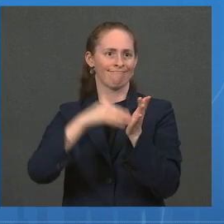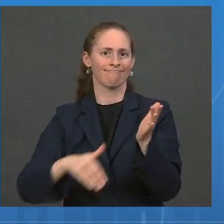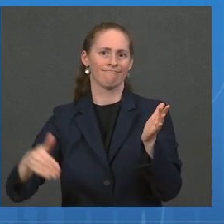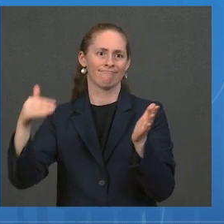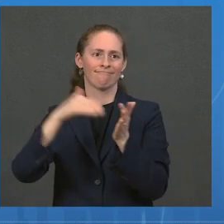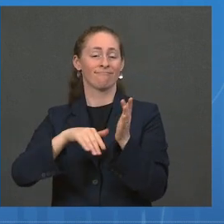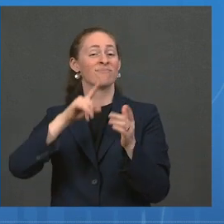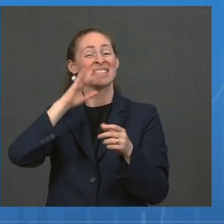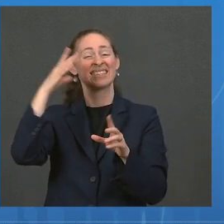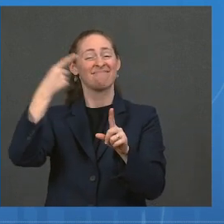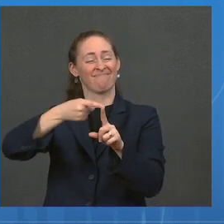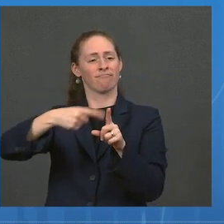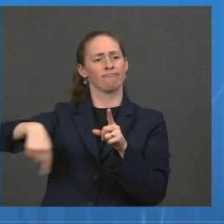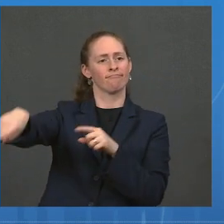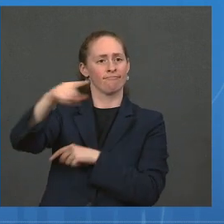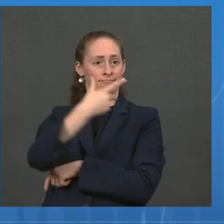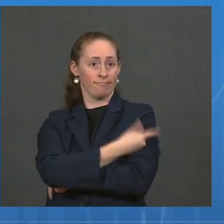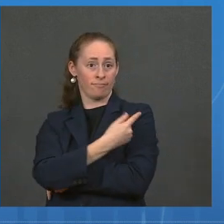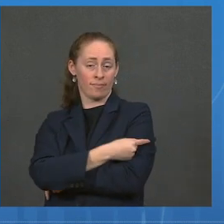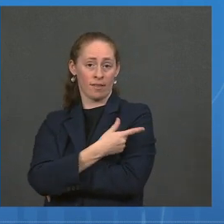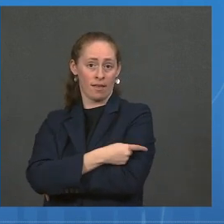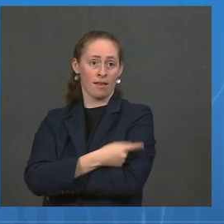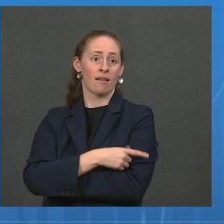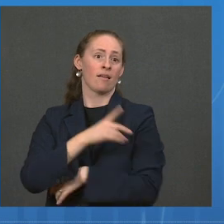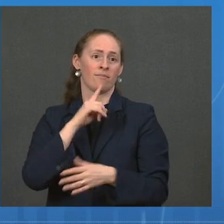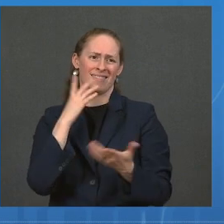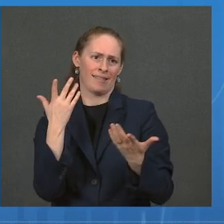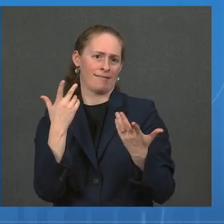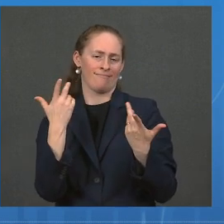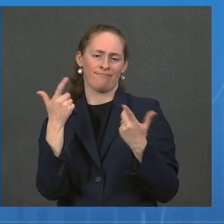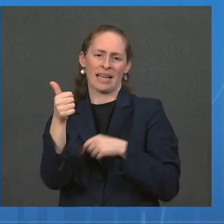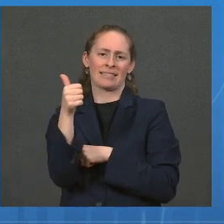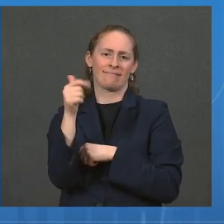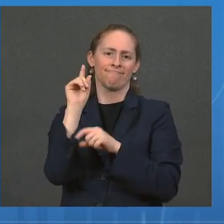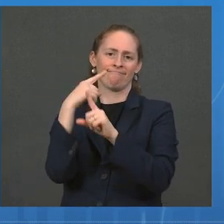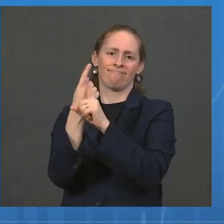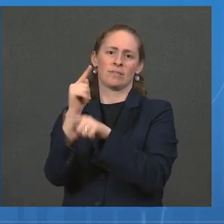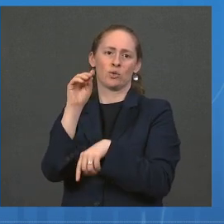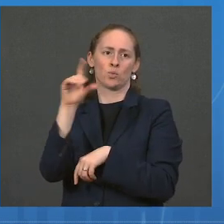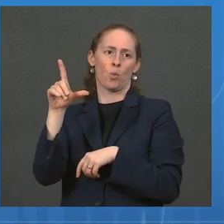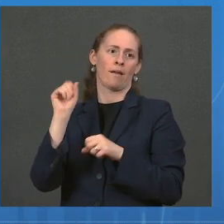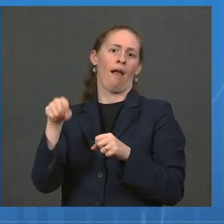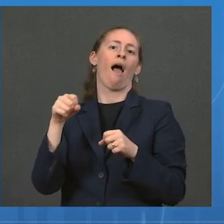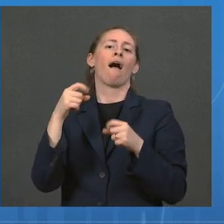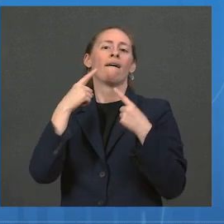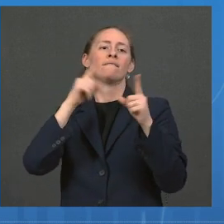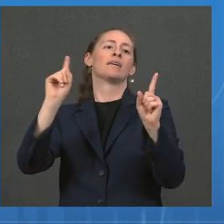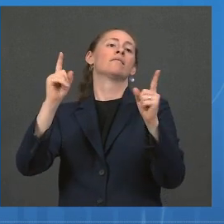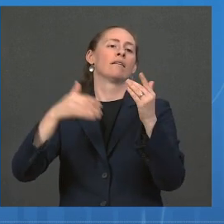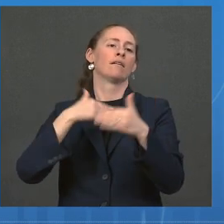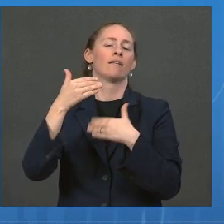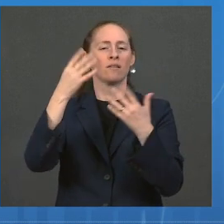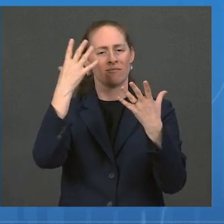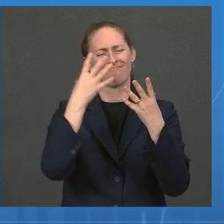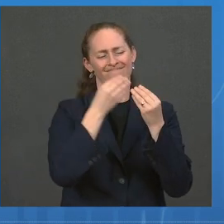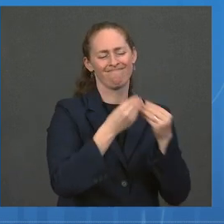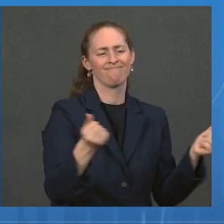and vaccination requirements are very effective tools -- will accelerate the path out of the pandemic. Next question.